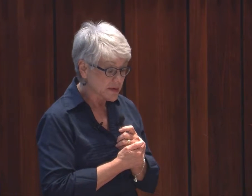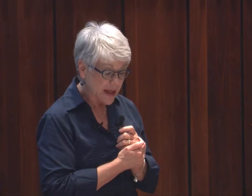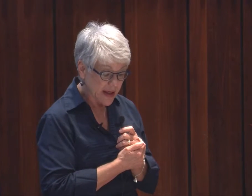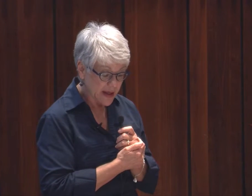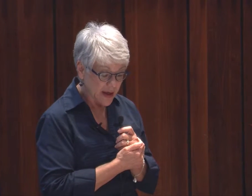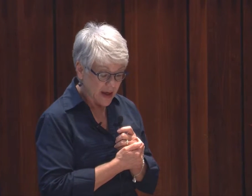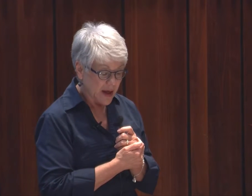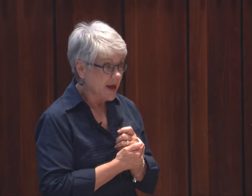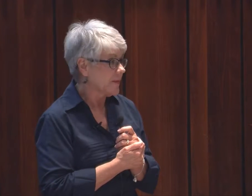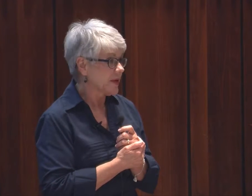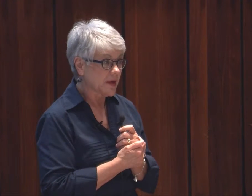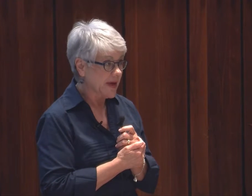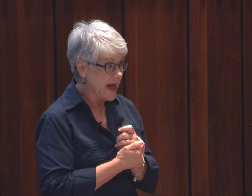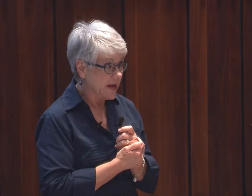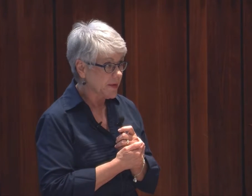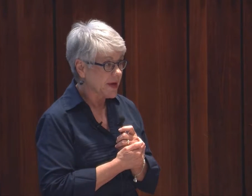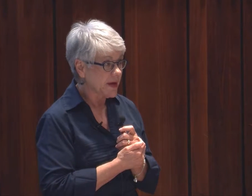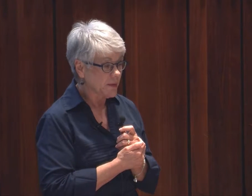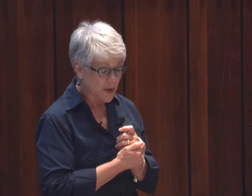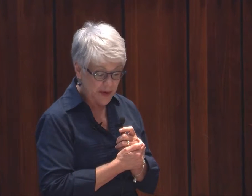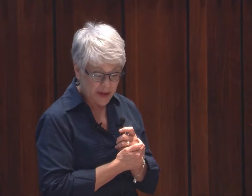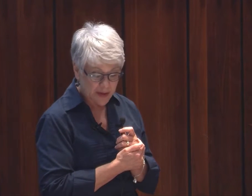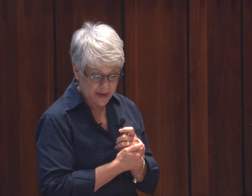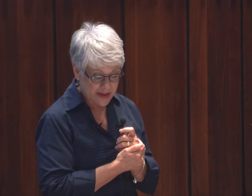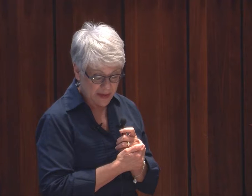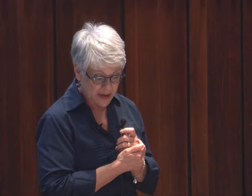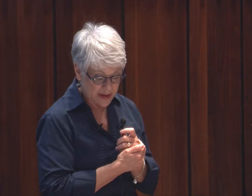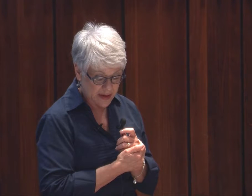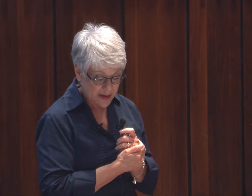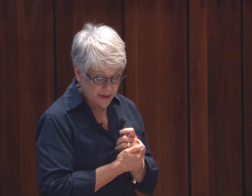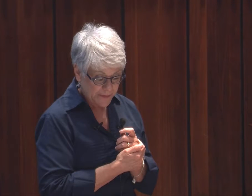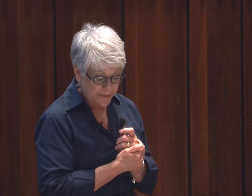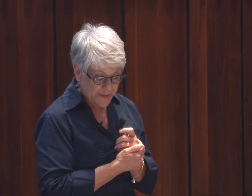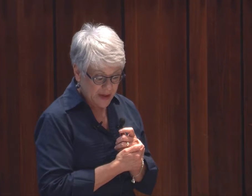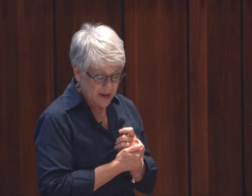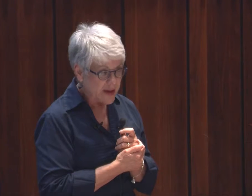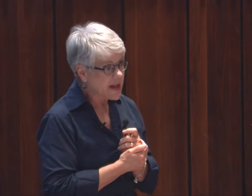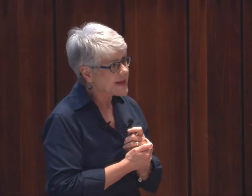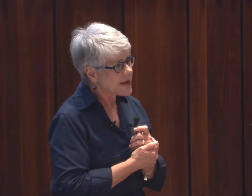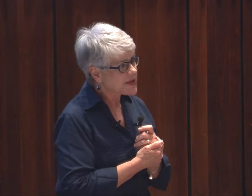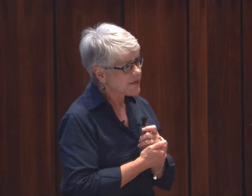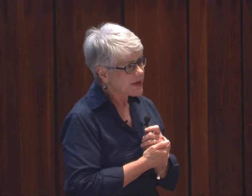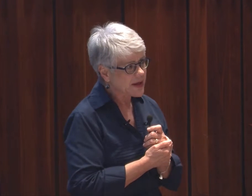Okay, I'm going to be angry, worried, resentment. A lot of times they feel like